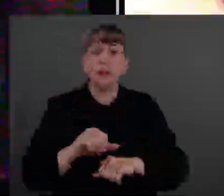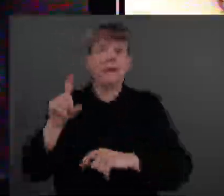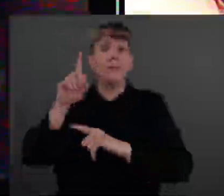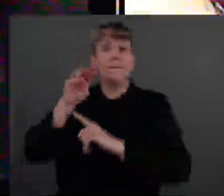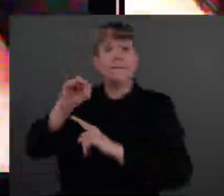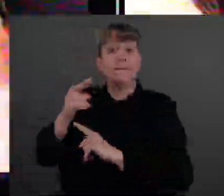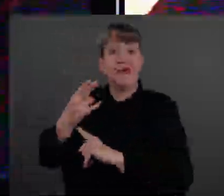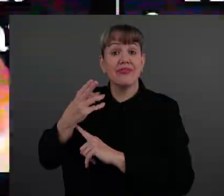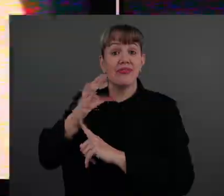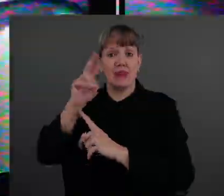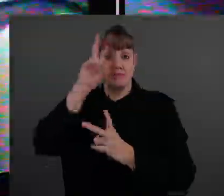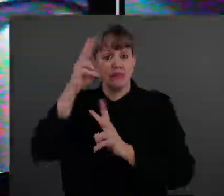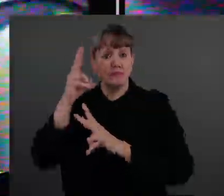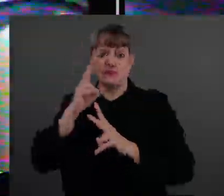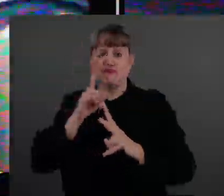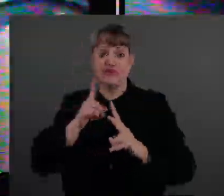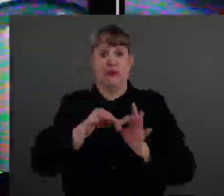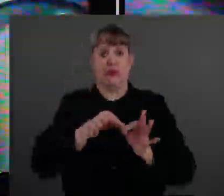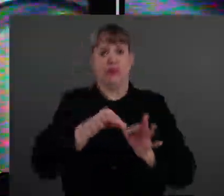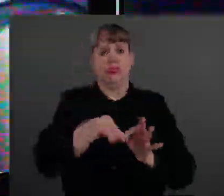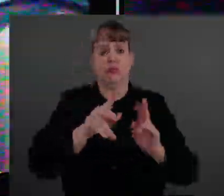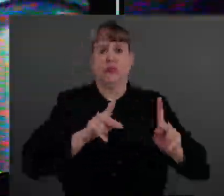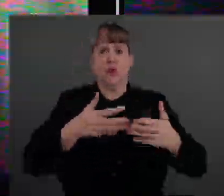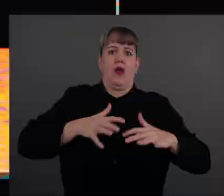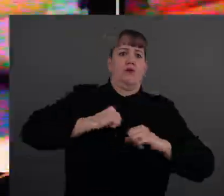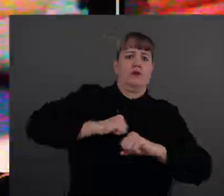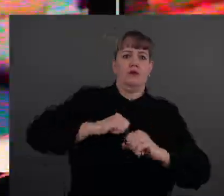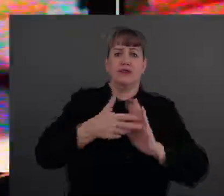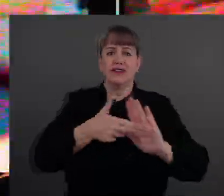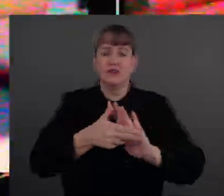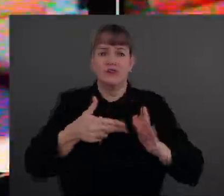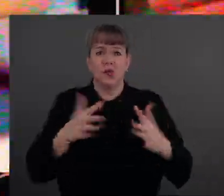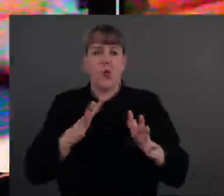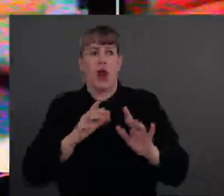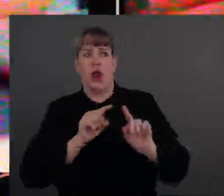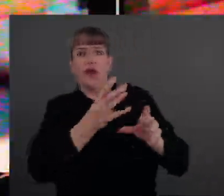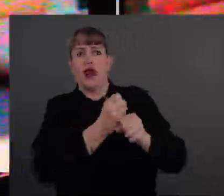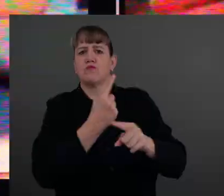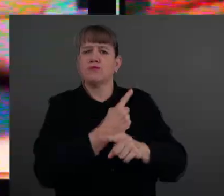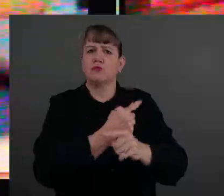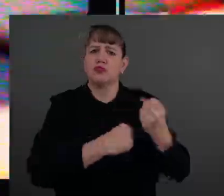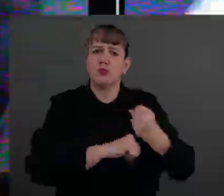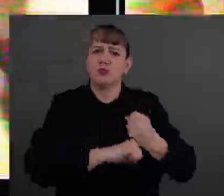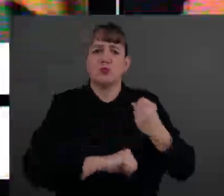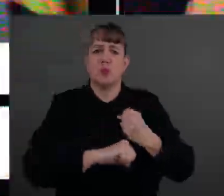Myths and misconceptions delay diagnosis, prevent proper support, and perpetuate harmful stigma around a legitimate